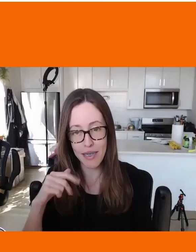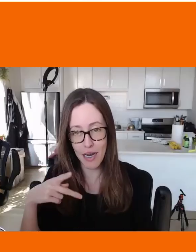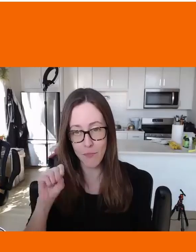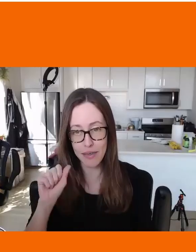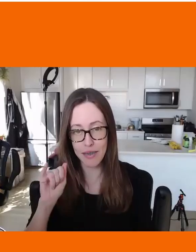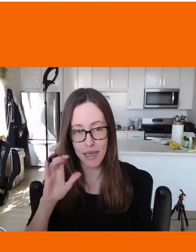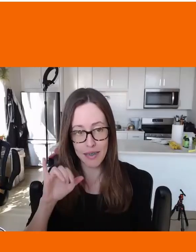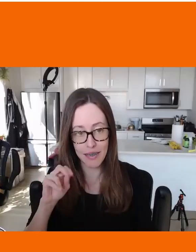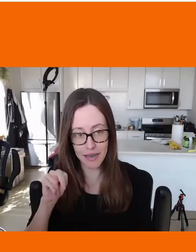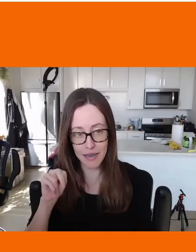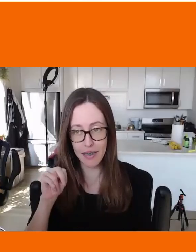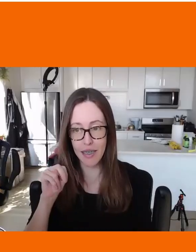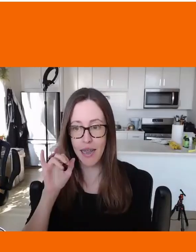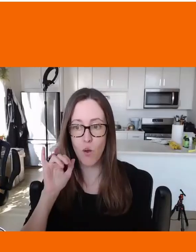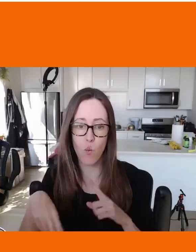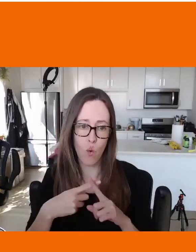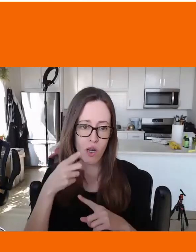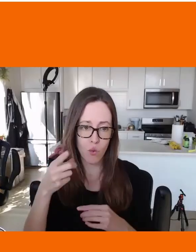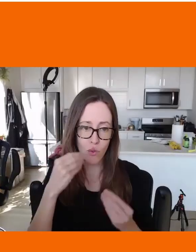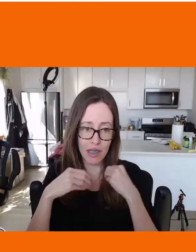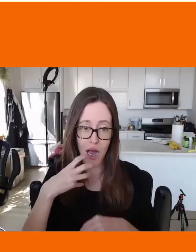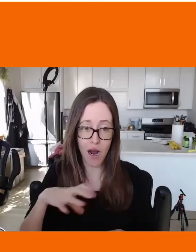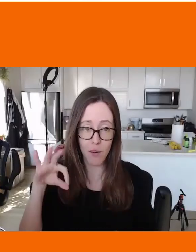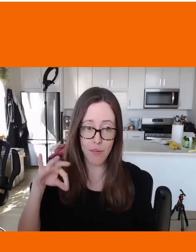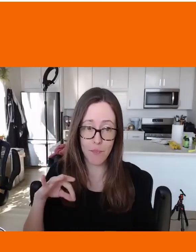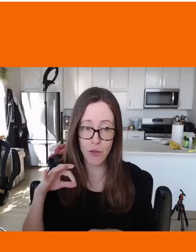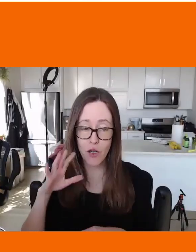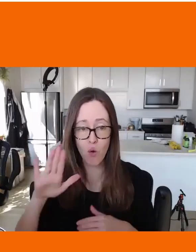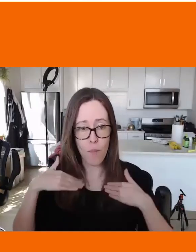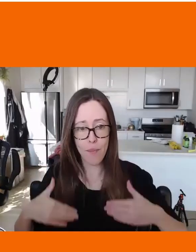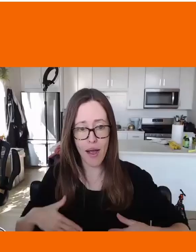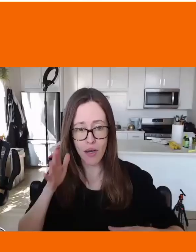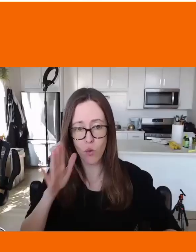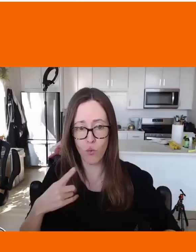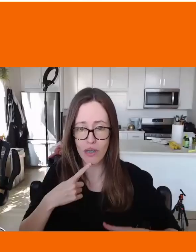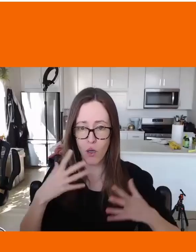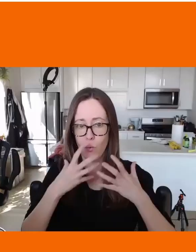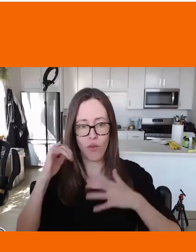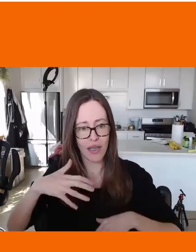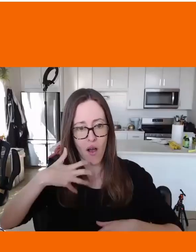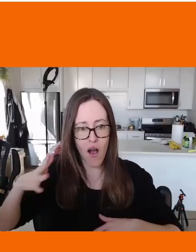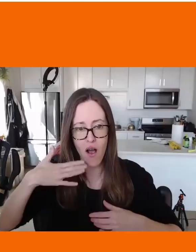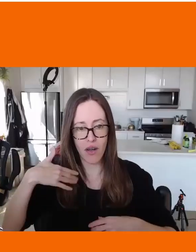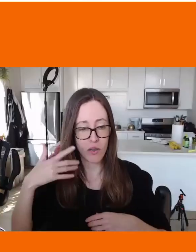peppers called capsaicin. And when you eat a hot pepper, your body responds to it